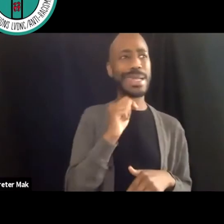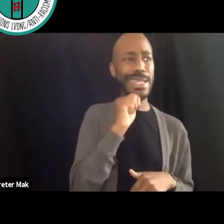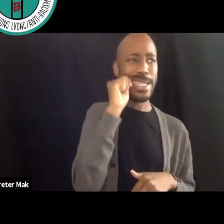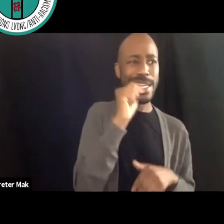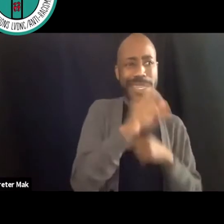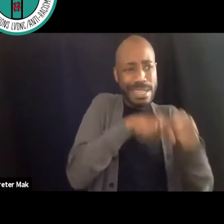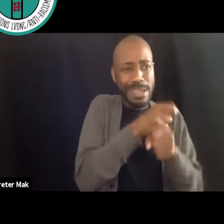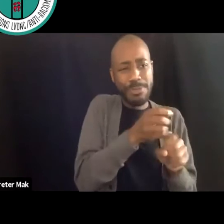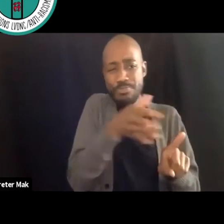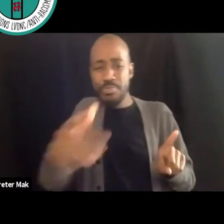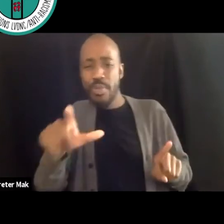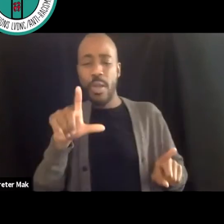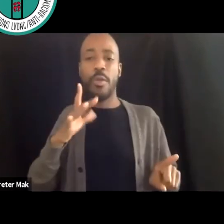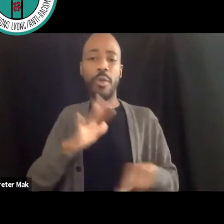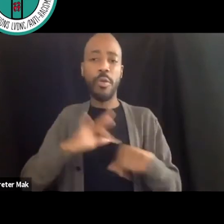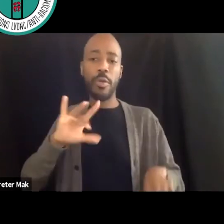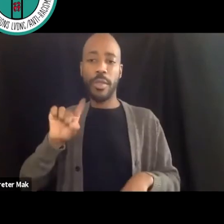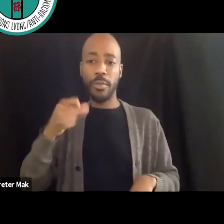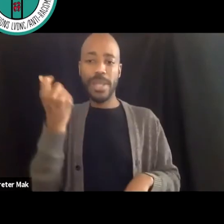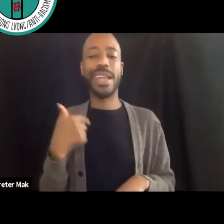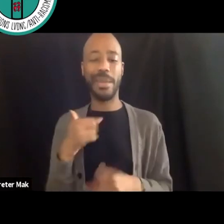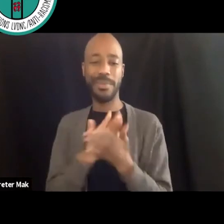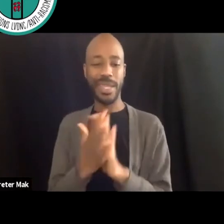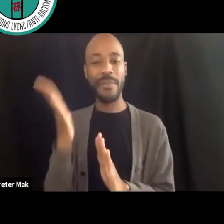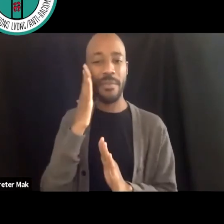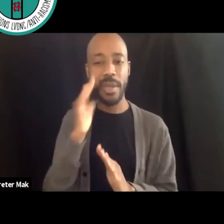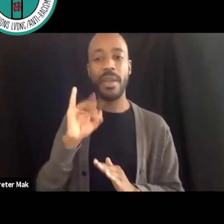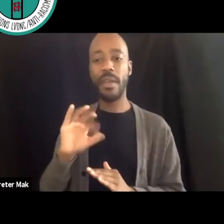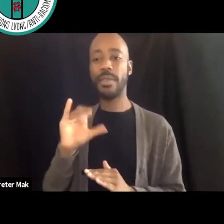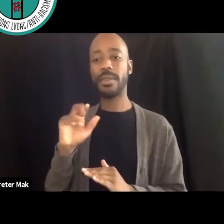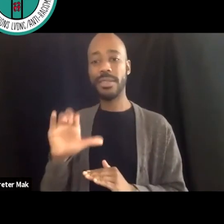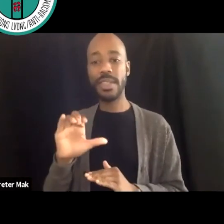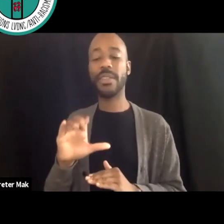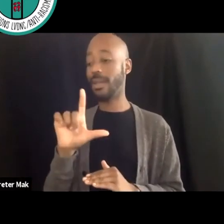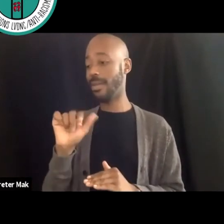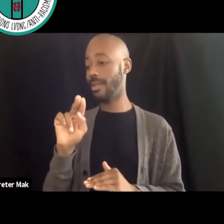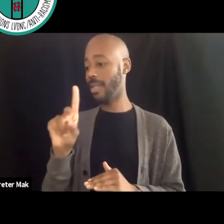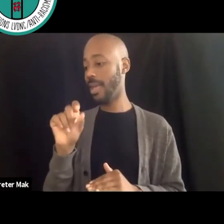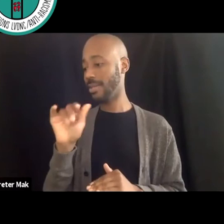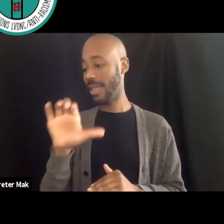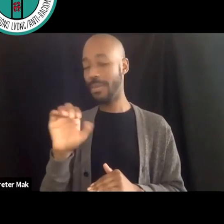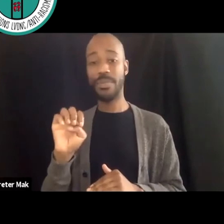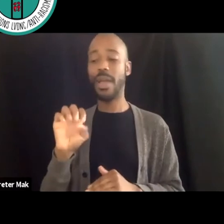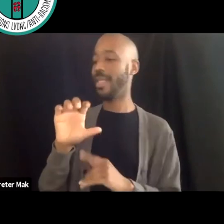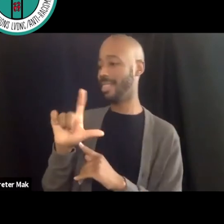I became very familiar with the civic landscape with the political landscape, and the barriers, that existed specifically